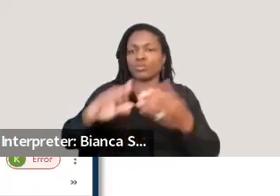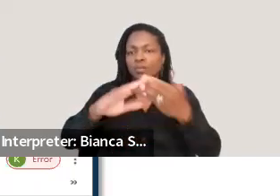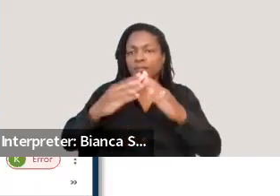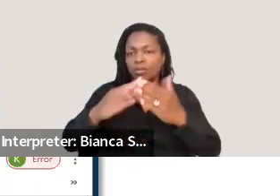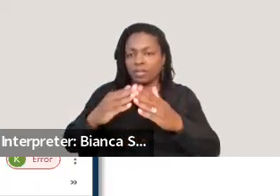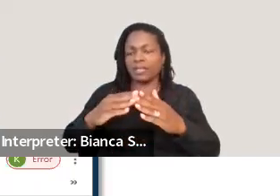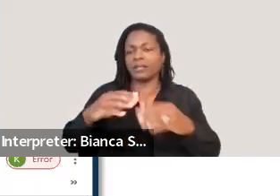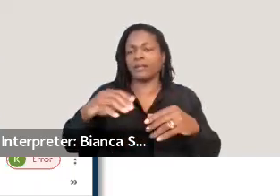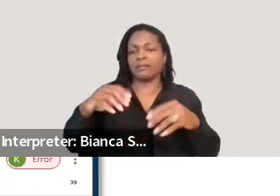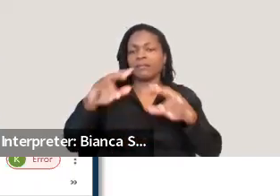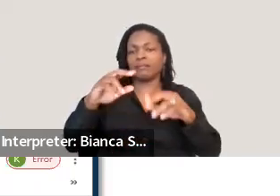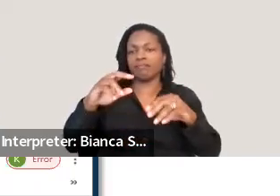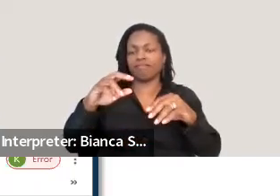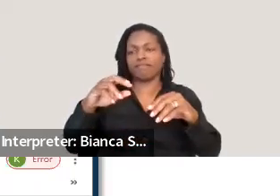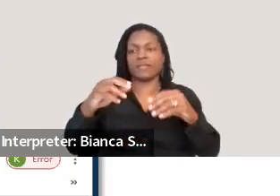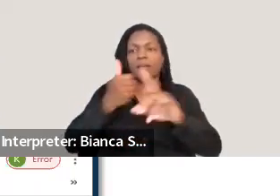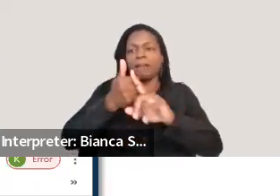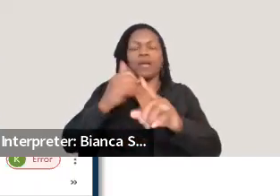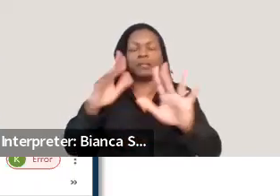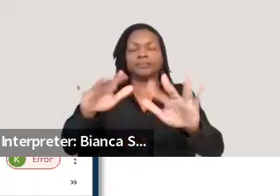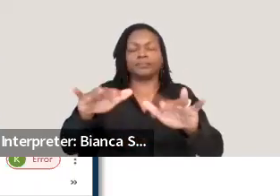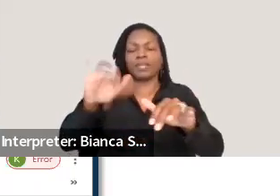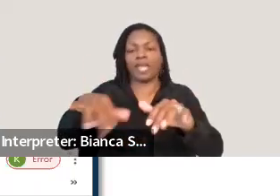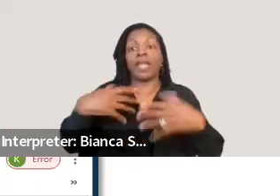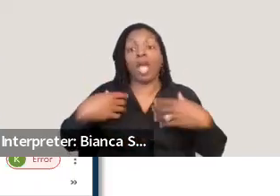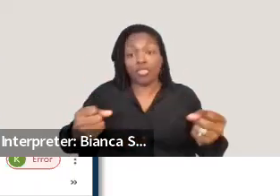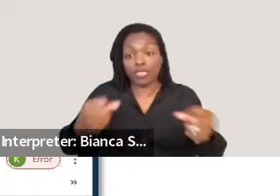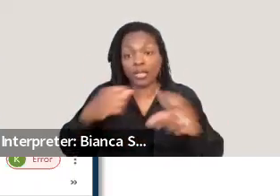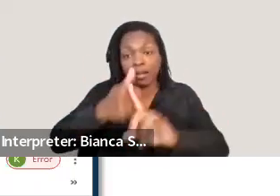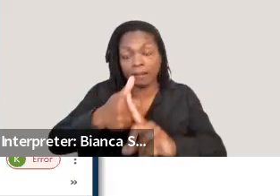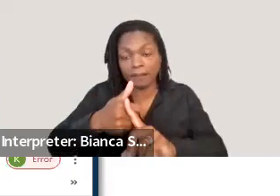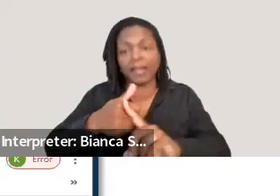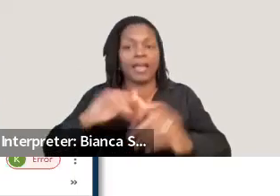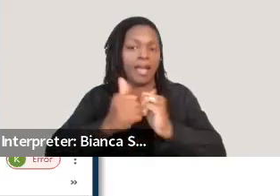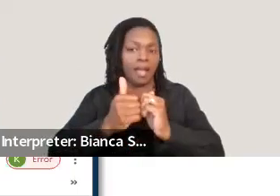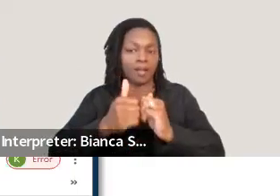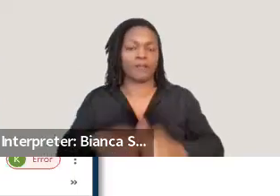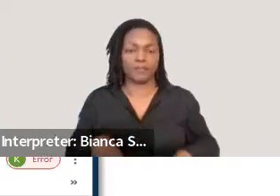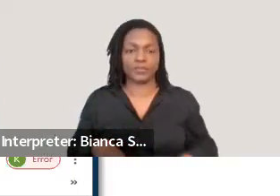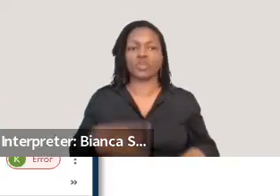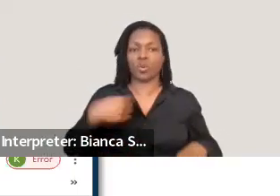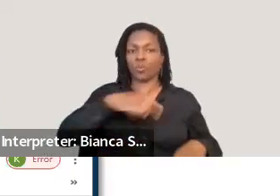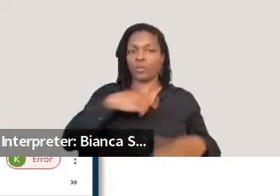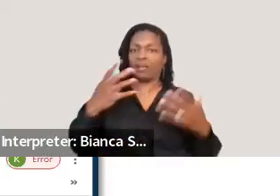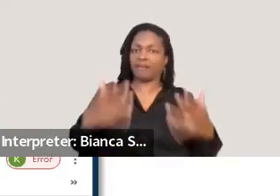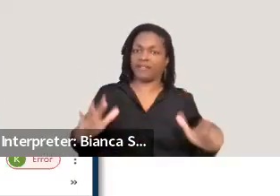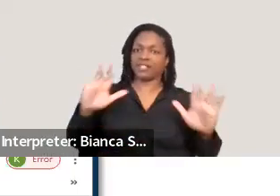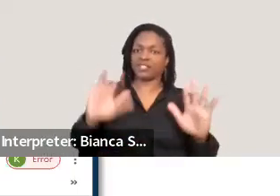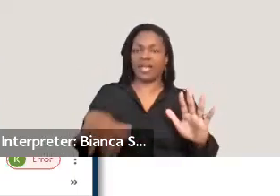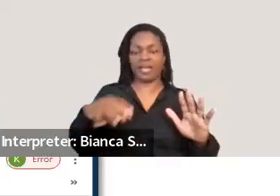Ultimately, we launched a dashboard. We completed the shop. And launch the dashboard in March of 2021.